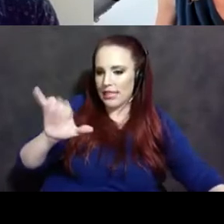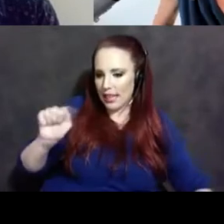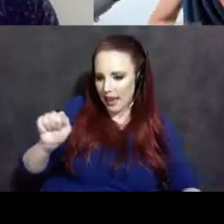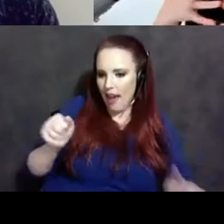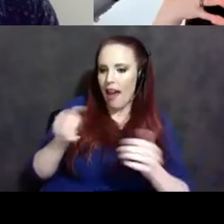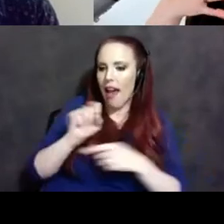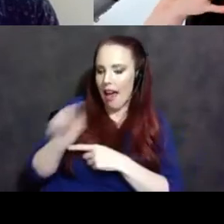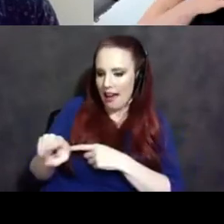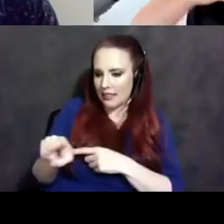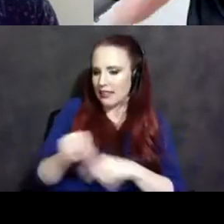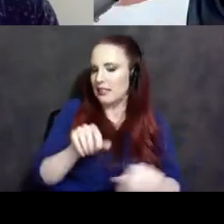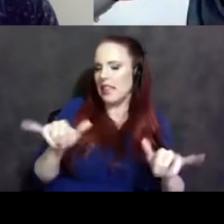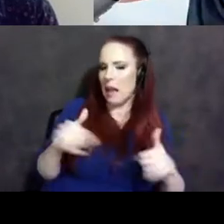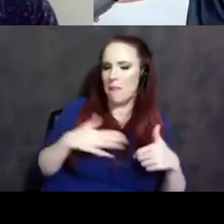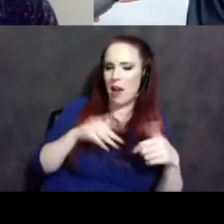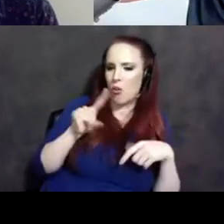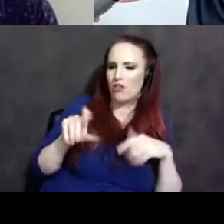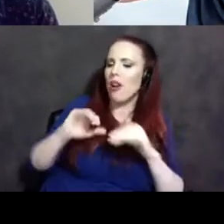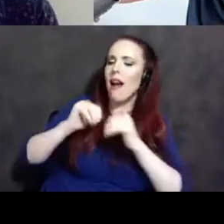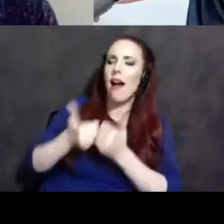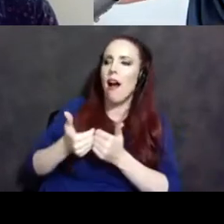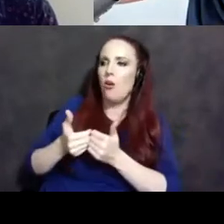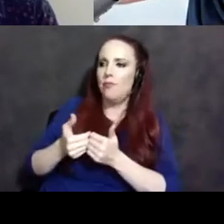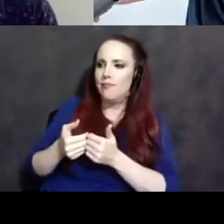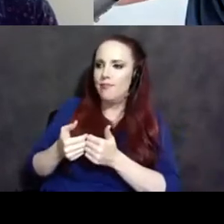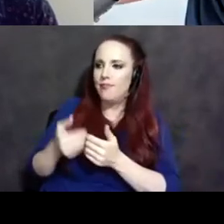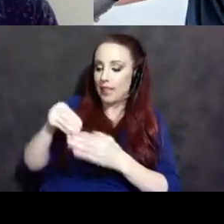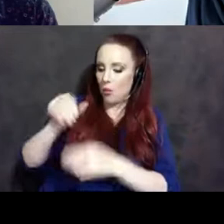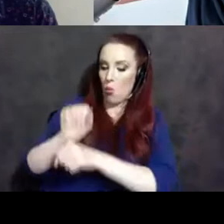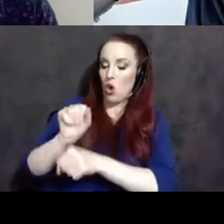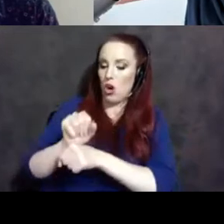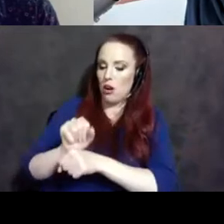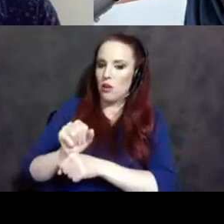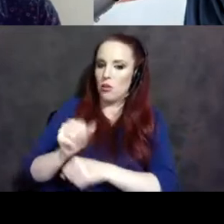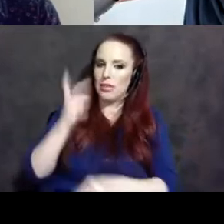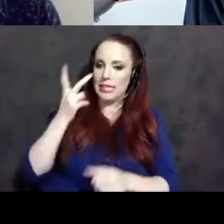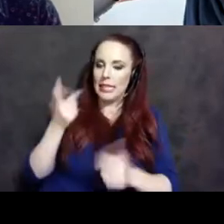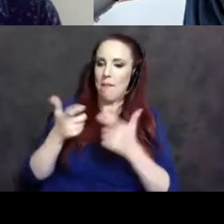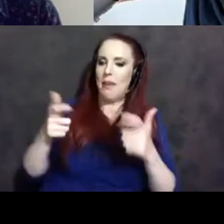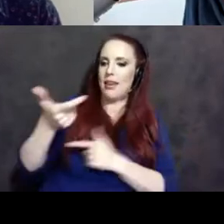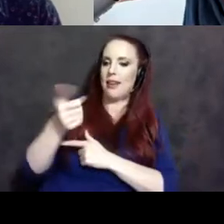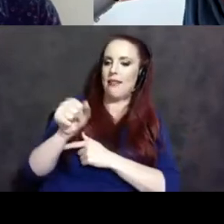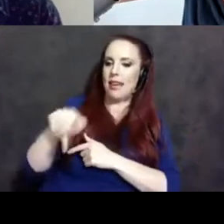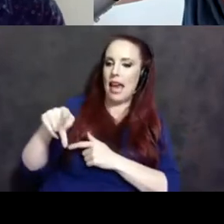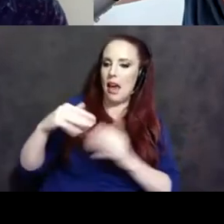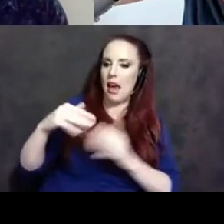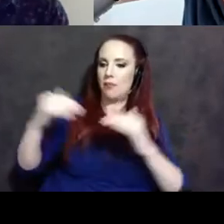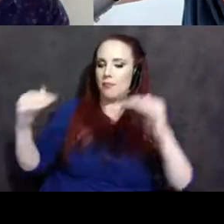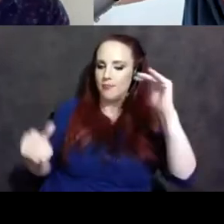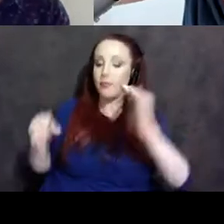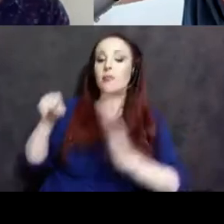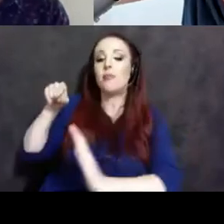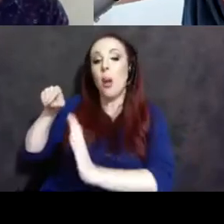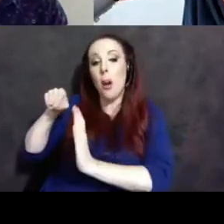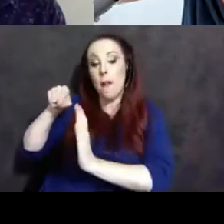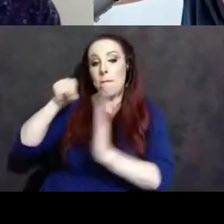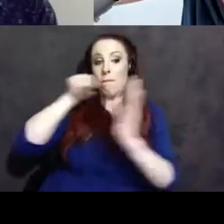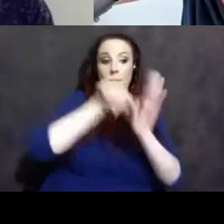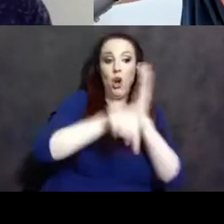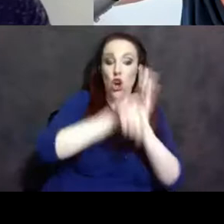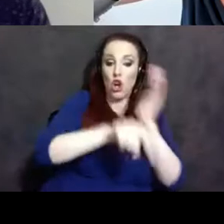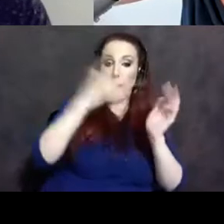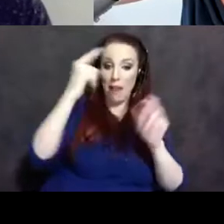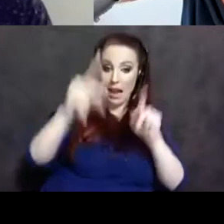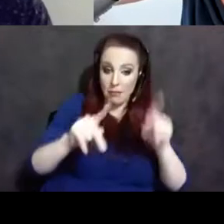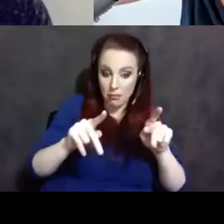So there's a huge gap between the murder of black people and the murder of black transgender